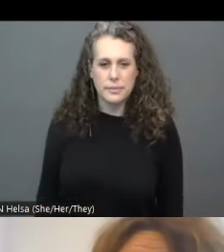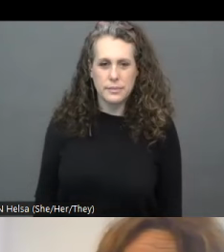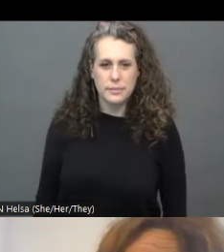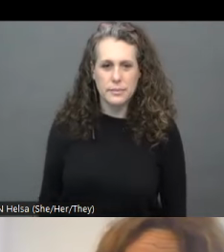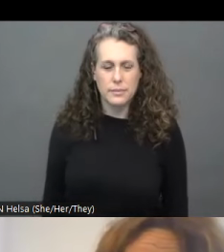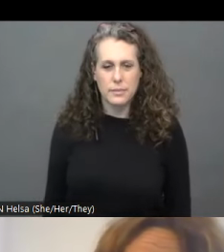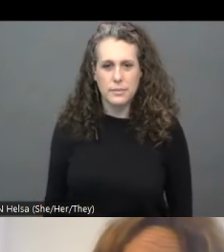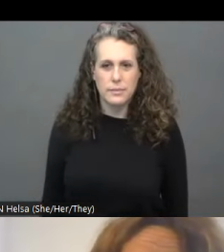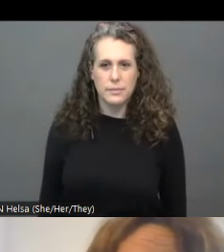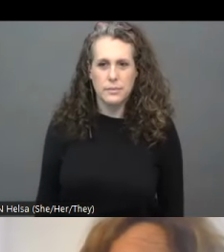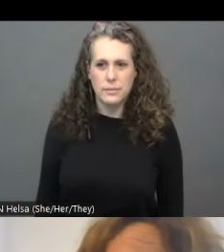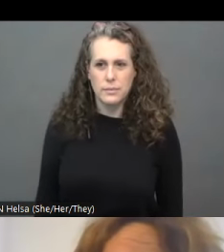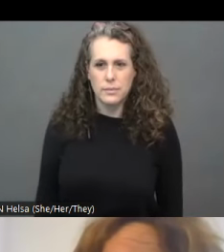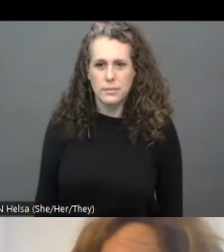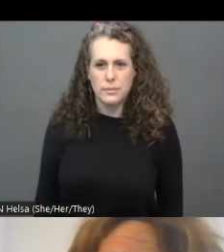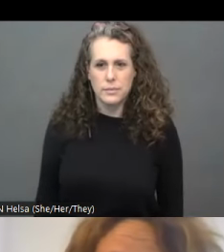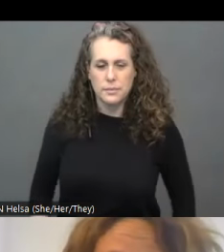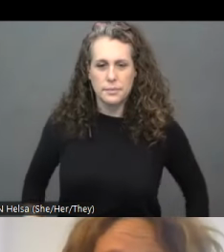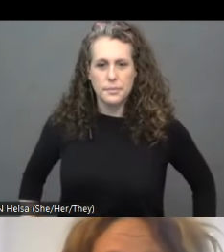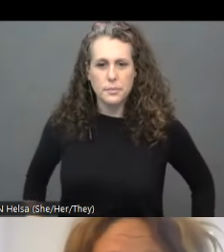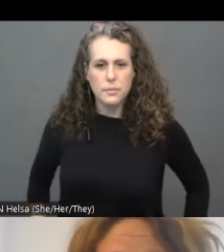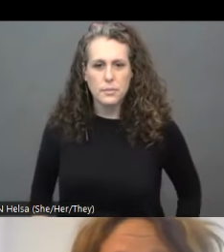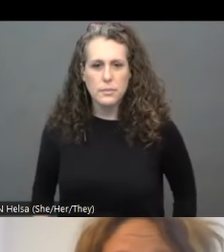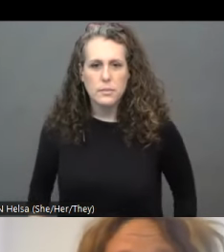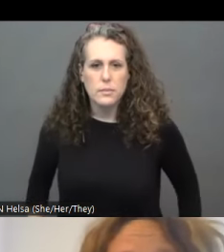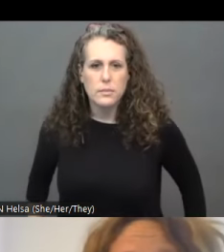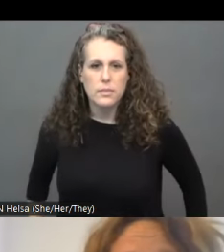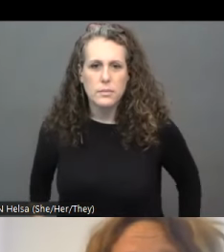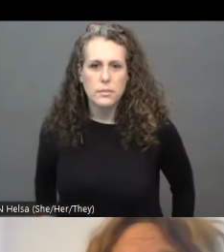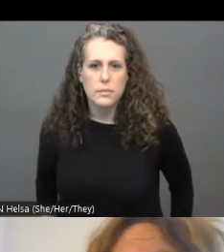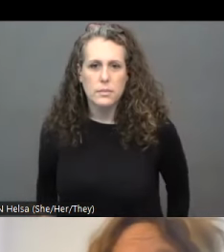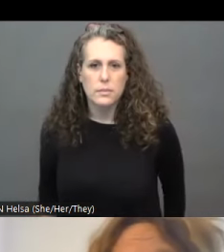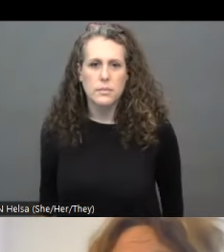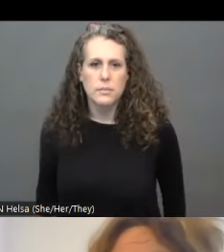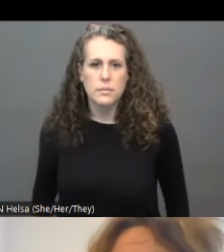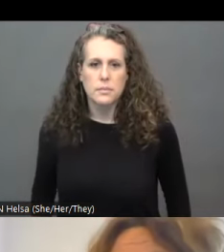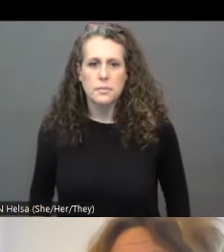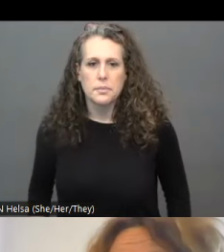pointed out by Nadia of course, organizations of persons with disabilities. Identification